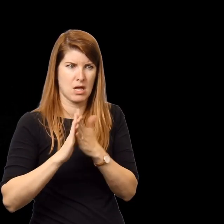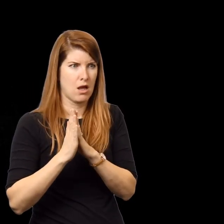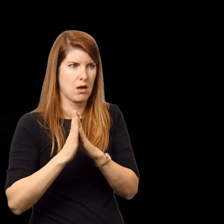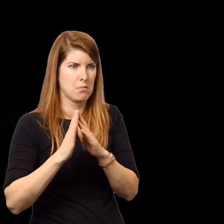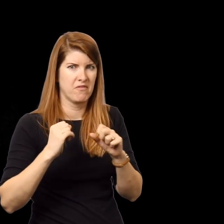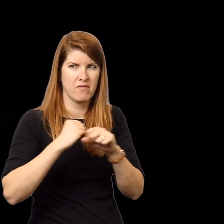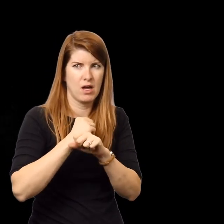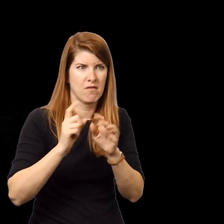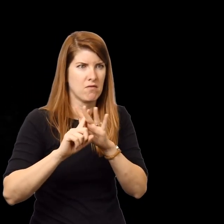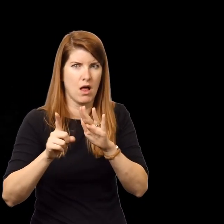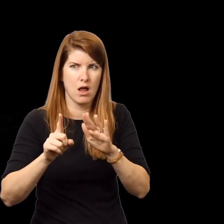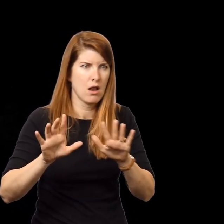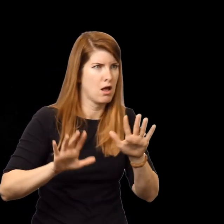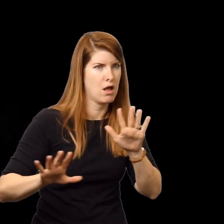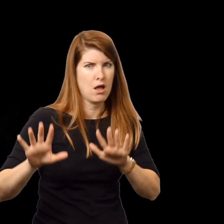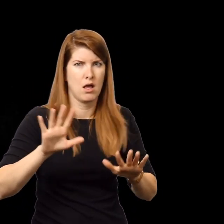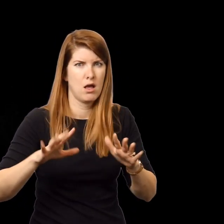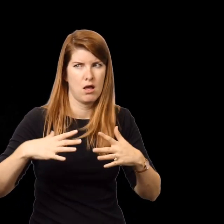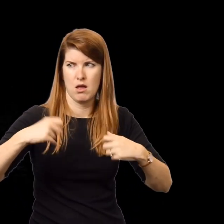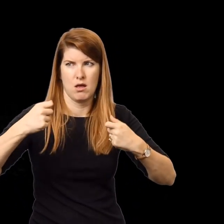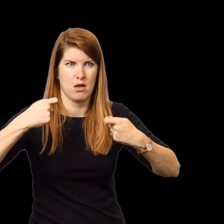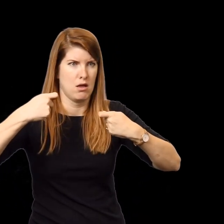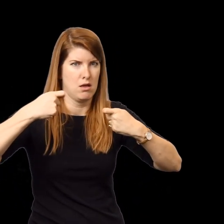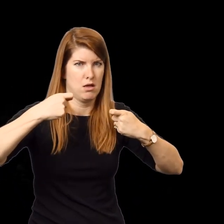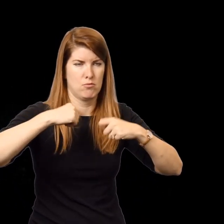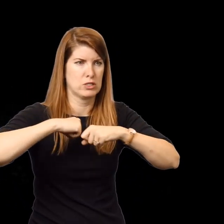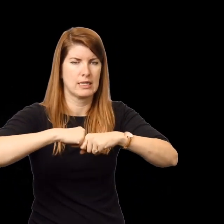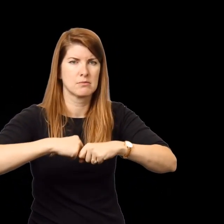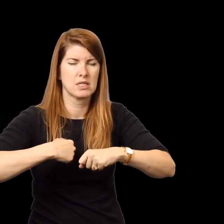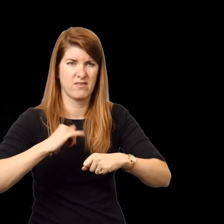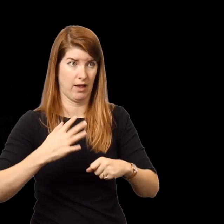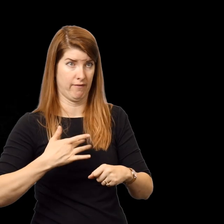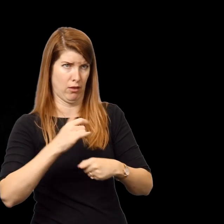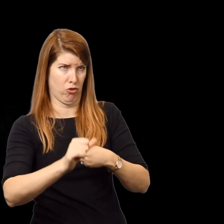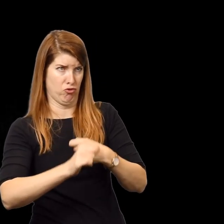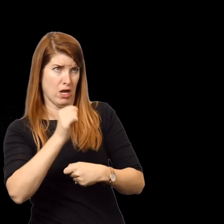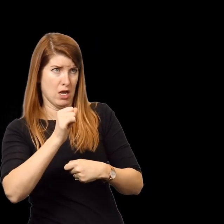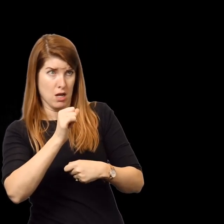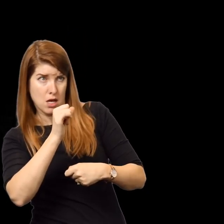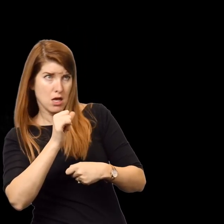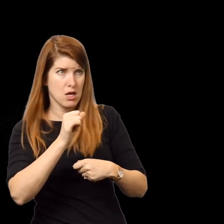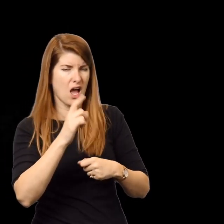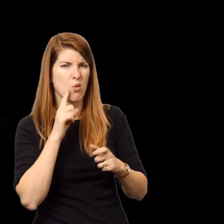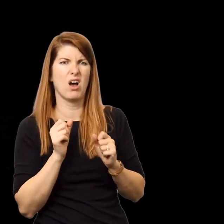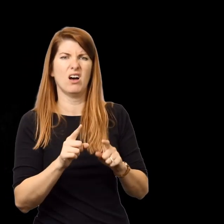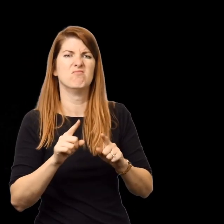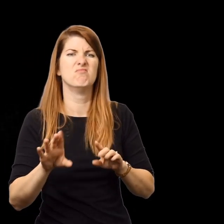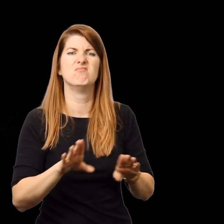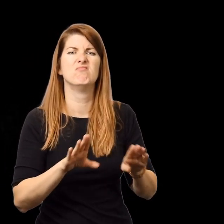or flight mode kicks in, and it takes over to protect me. So, if I feel threatened, I'm going to act out.